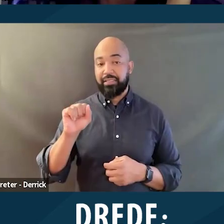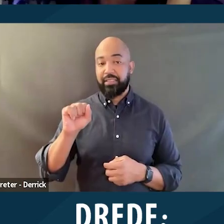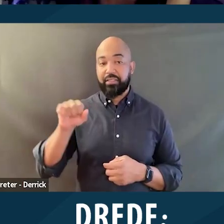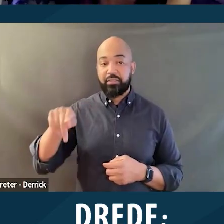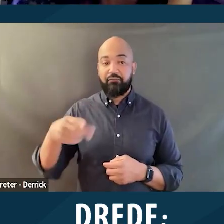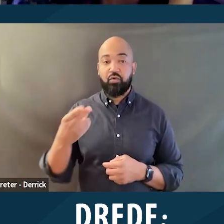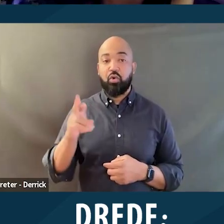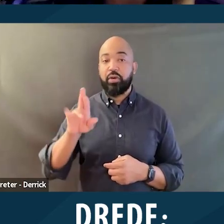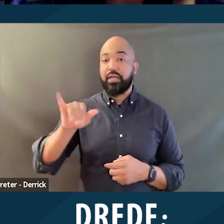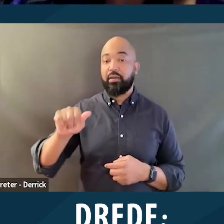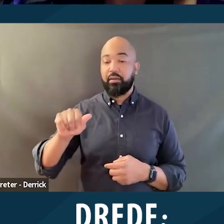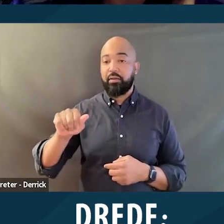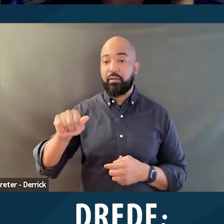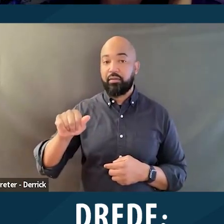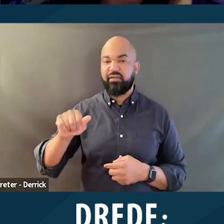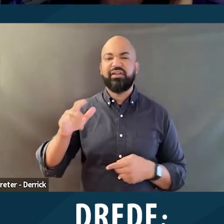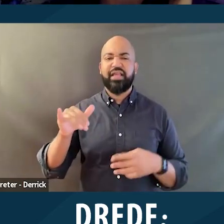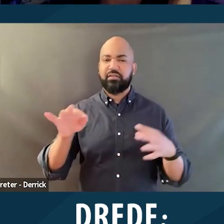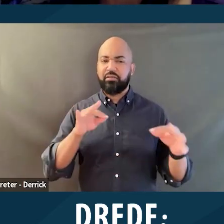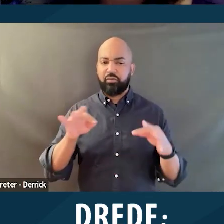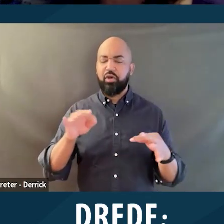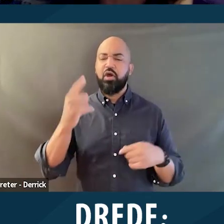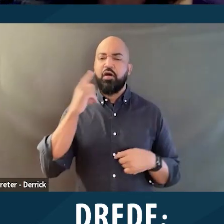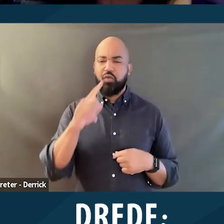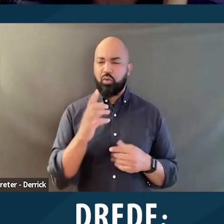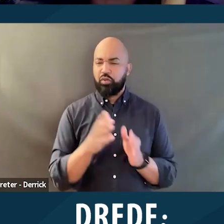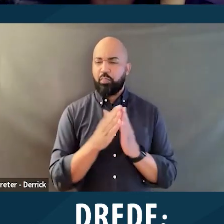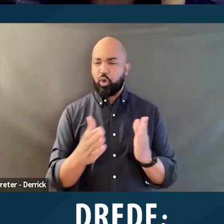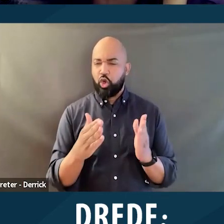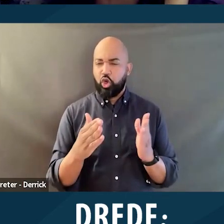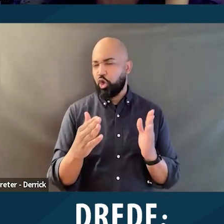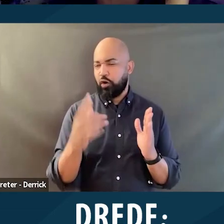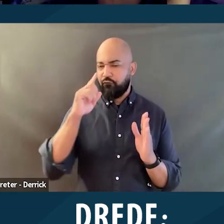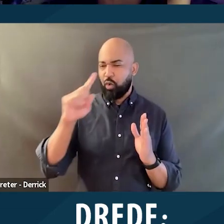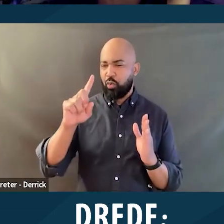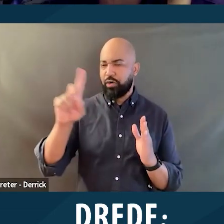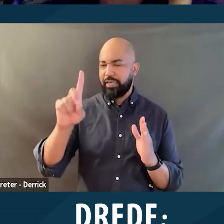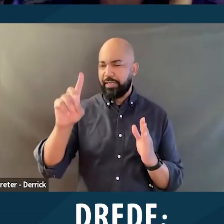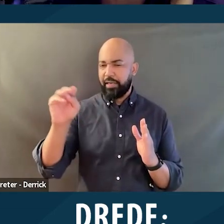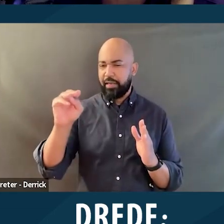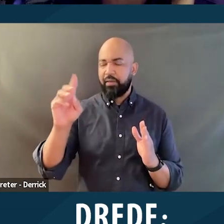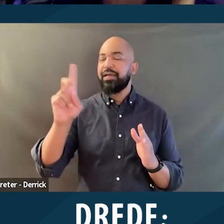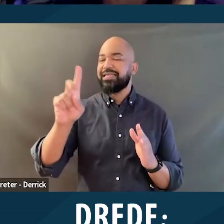but it was a description, and it said that gender dysphoria, which is a condition in